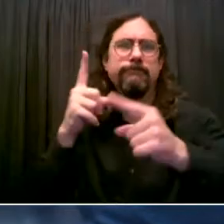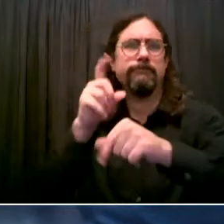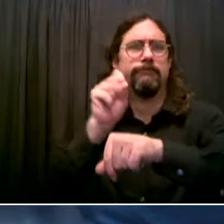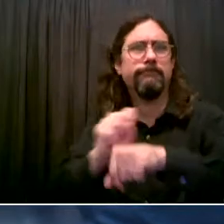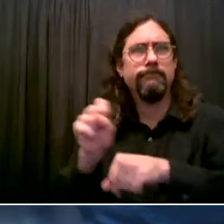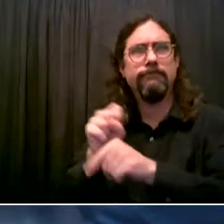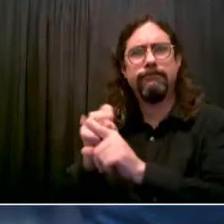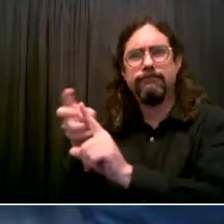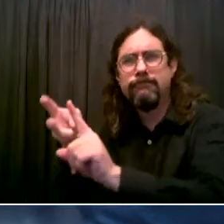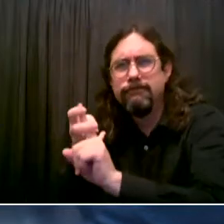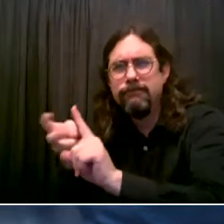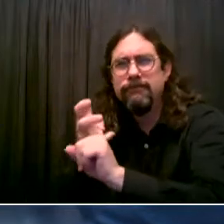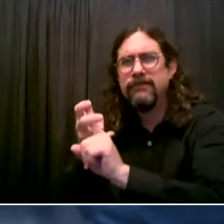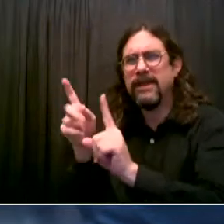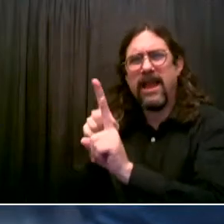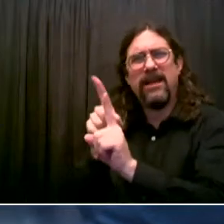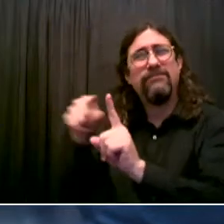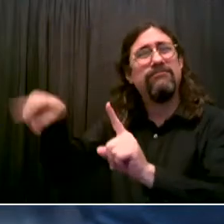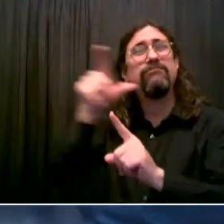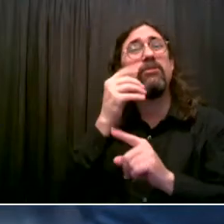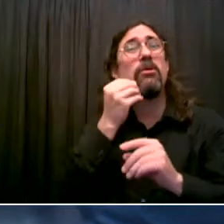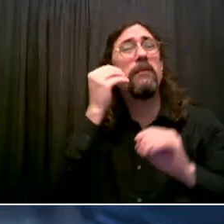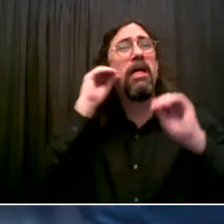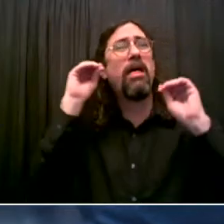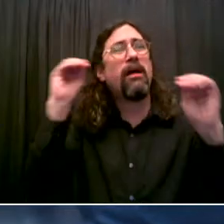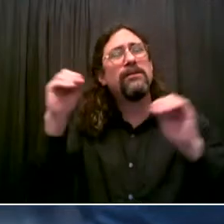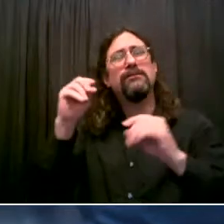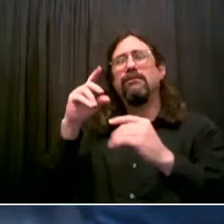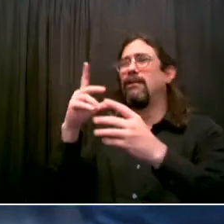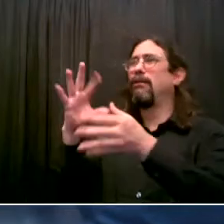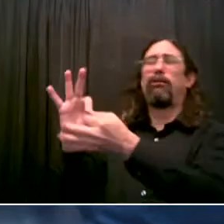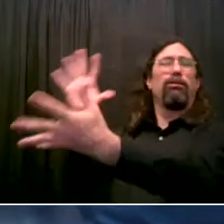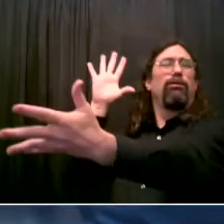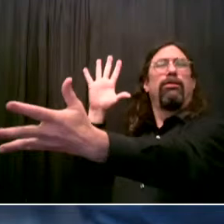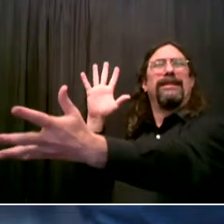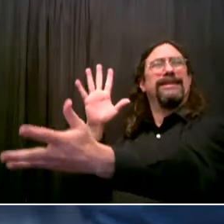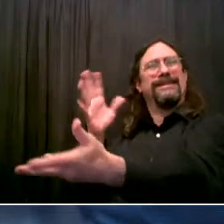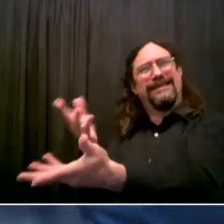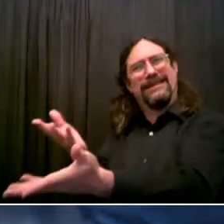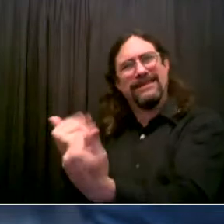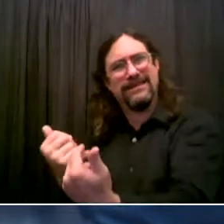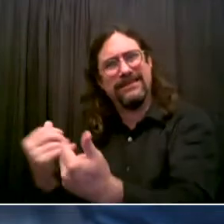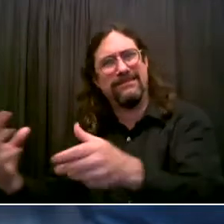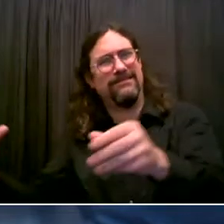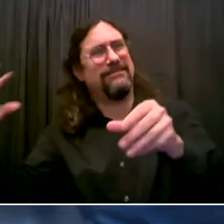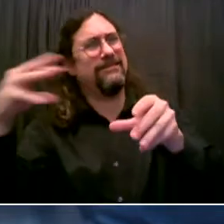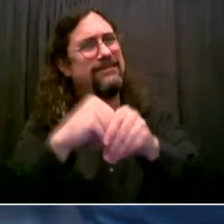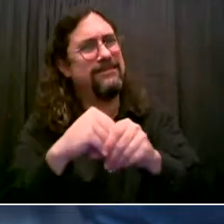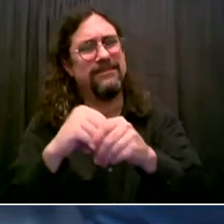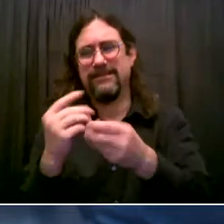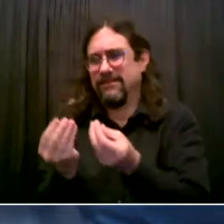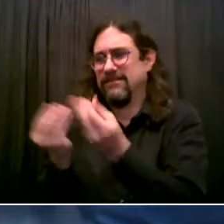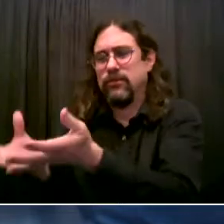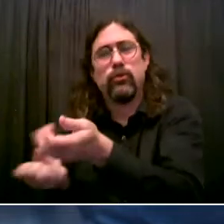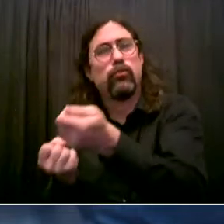OUTREACTH O THE HOMELESS. TO REACH HOMELESS FOLKS AND CONNECTING THEM TO SAVE HAVEN